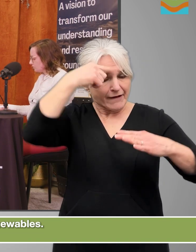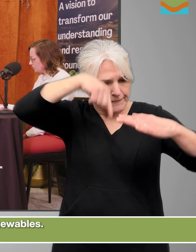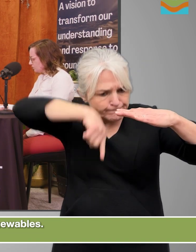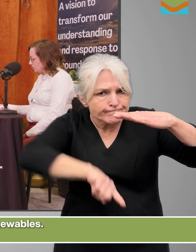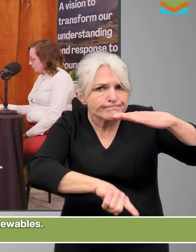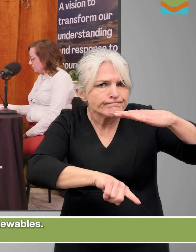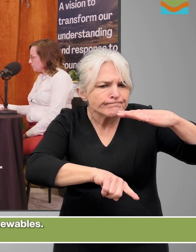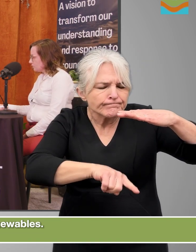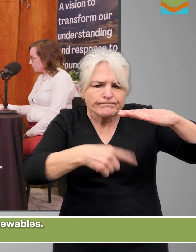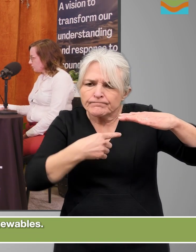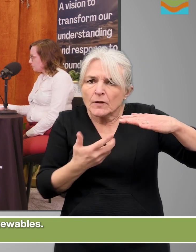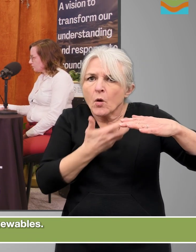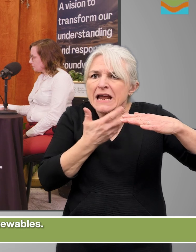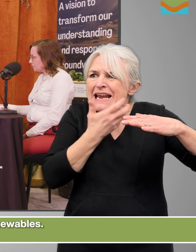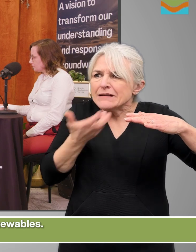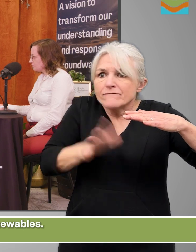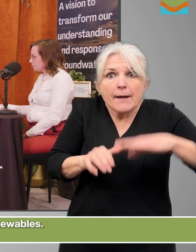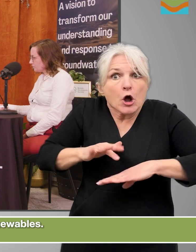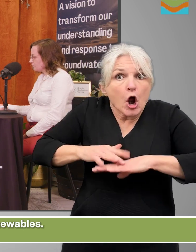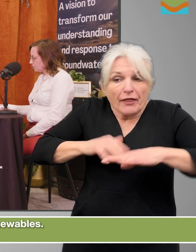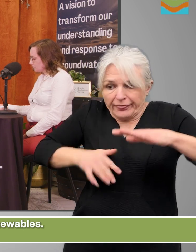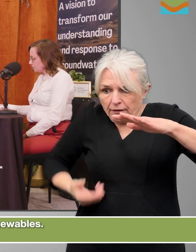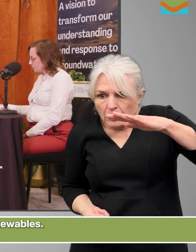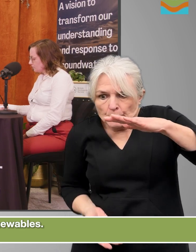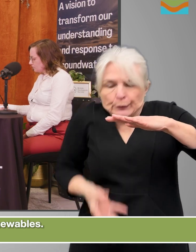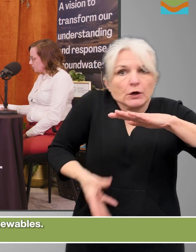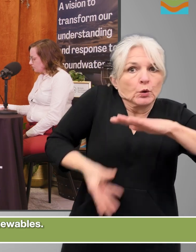an opportunity the UK has in renewables. And if we really